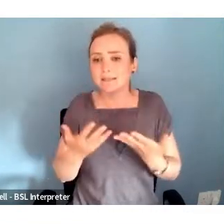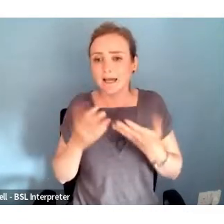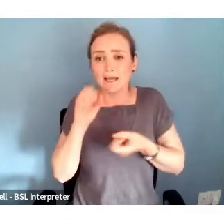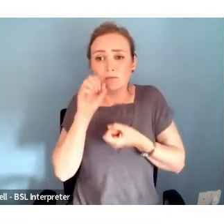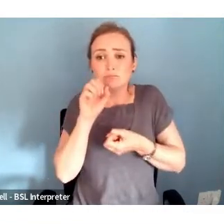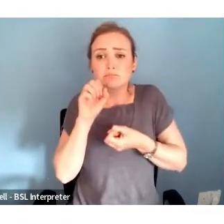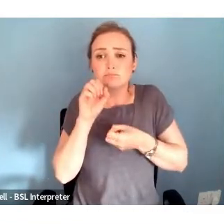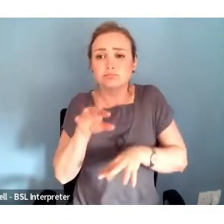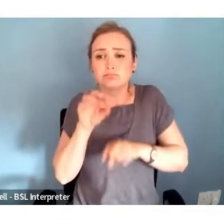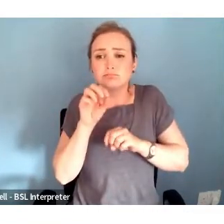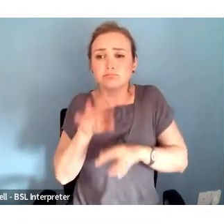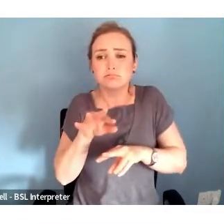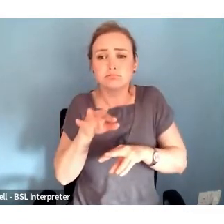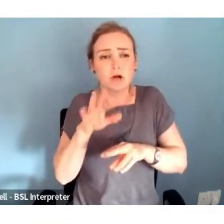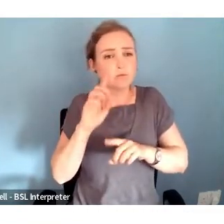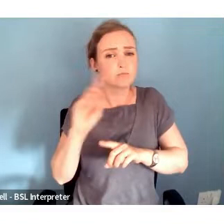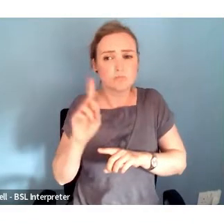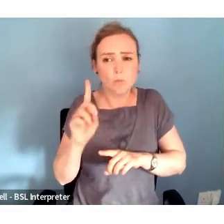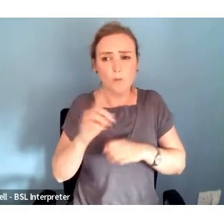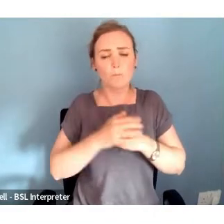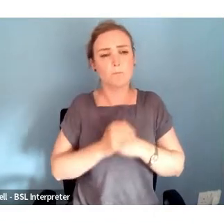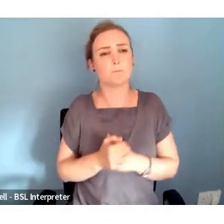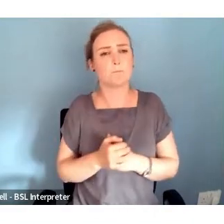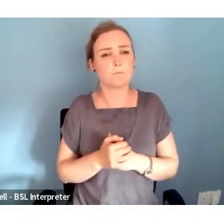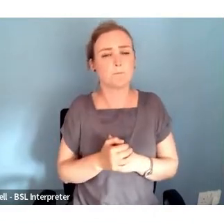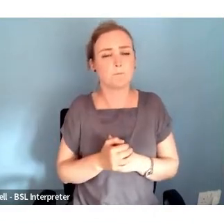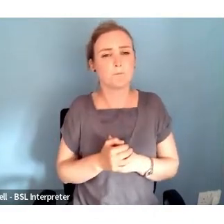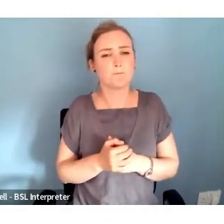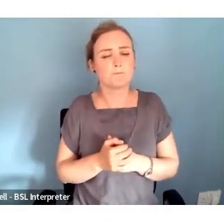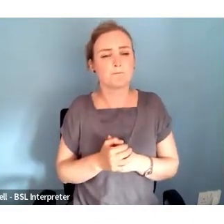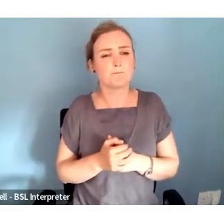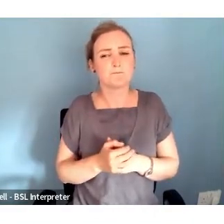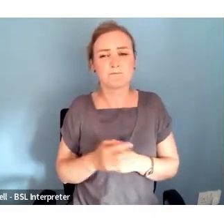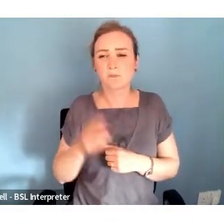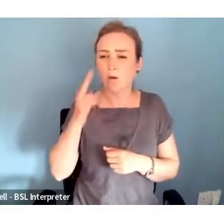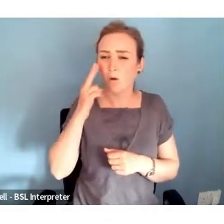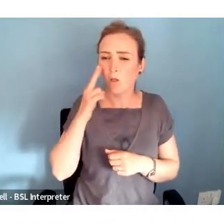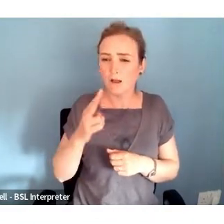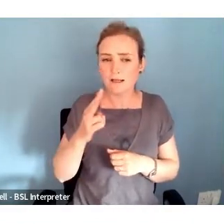is looking at each stage, if you like , of the beginning part of